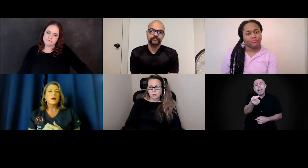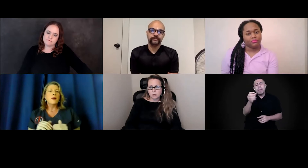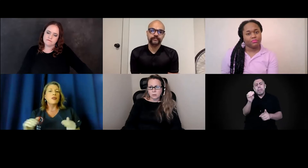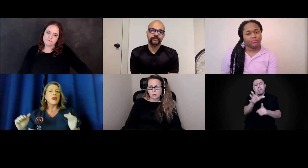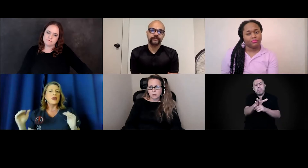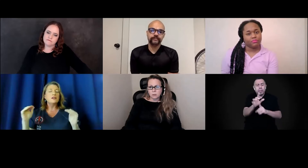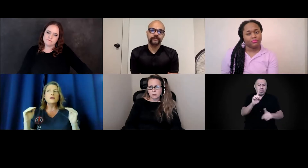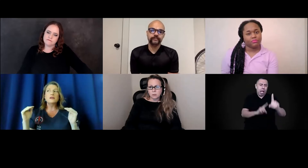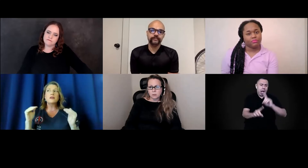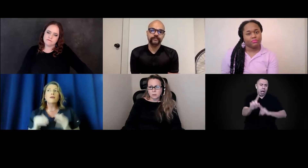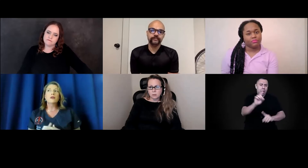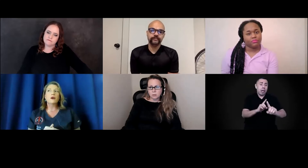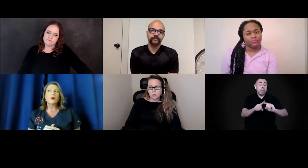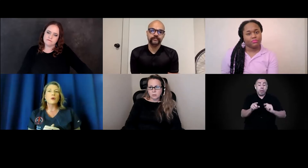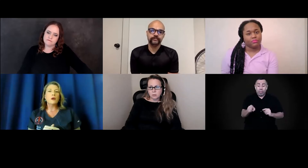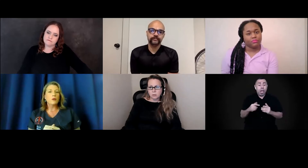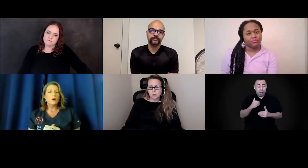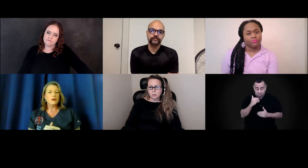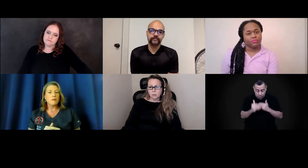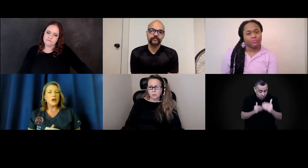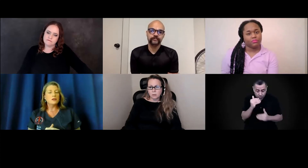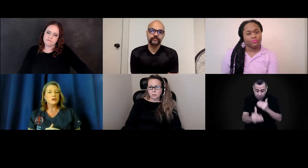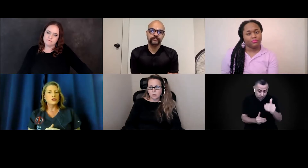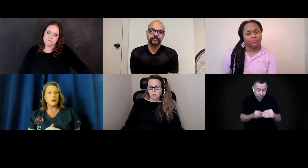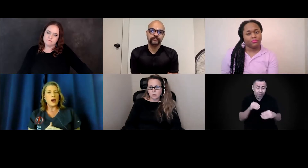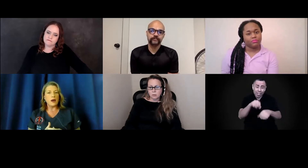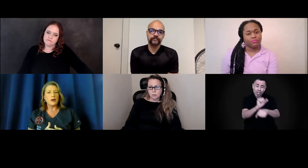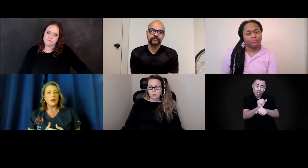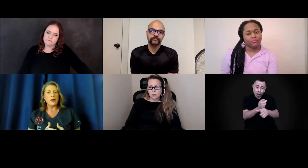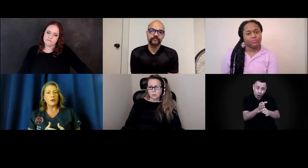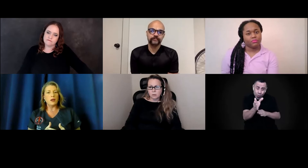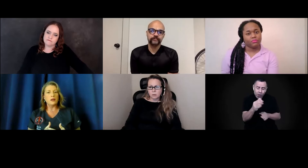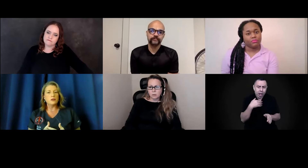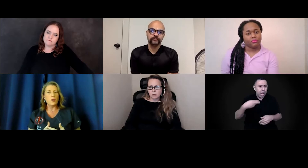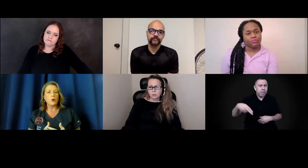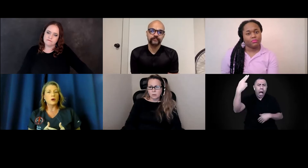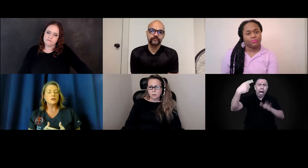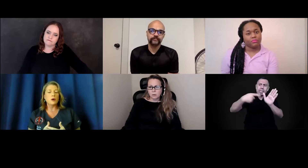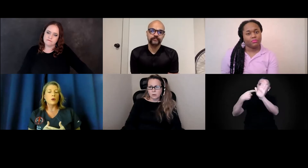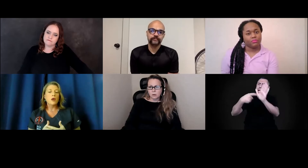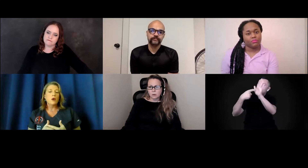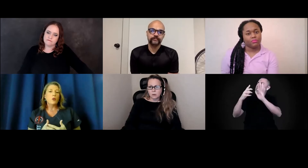But they get to this level in the career where the demands are too high and now they need support.